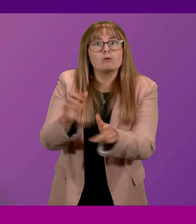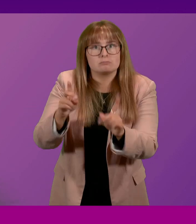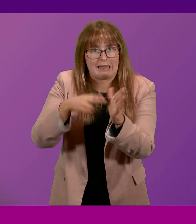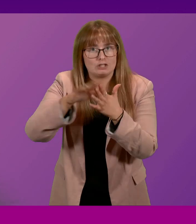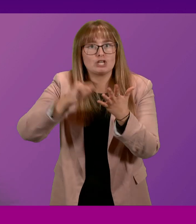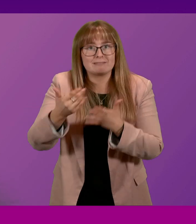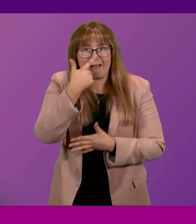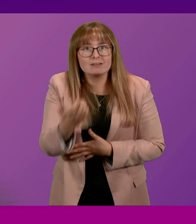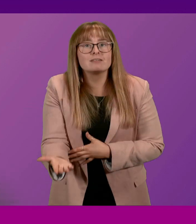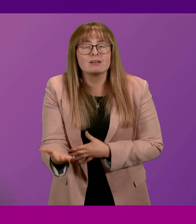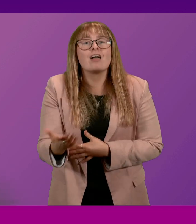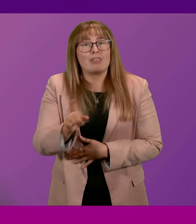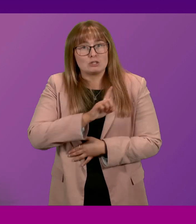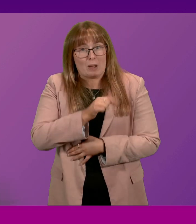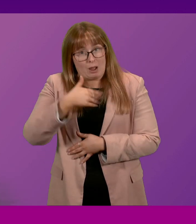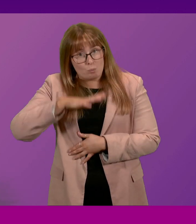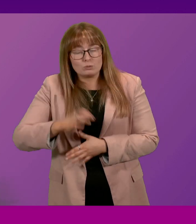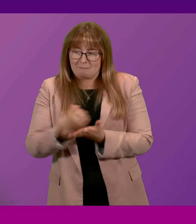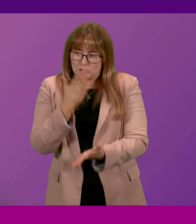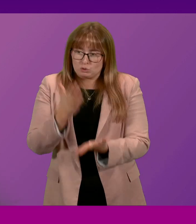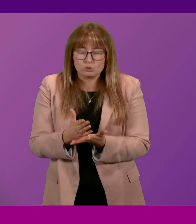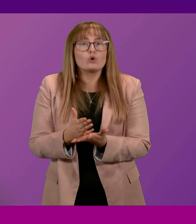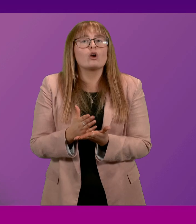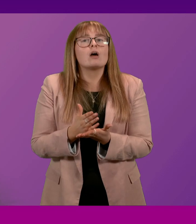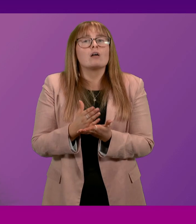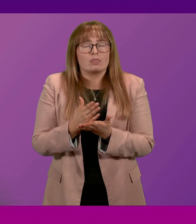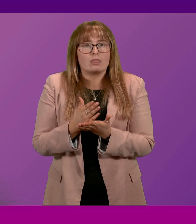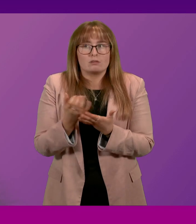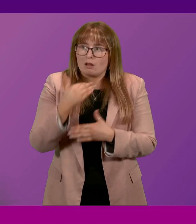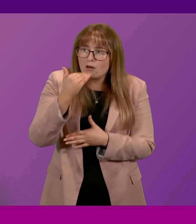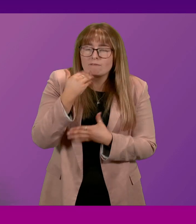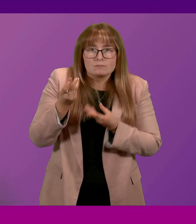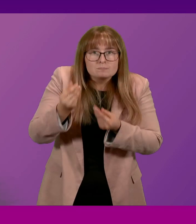service. It is why I want to make sure that the substantial resources that the education secretary